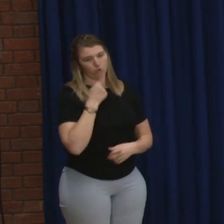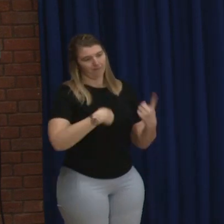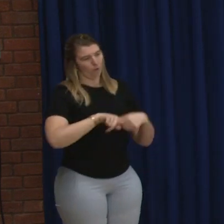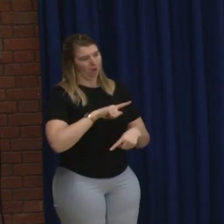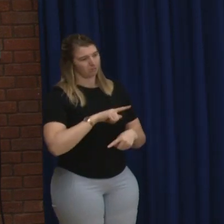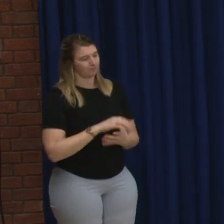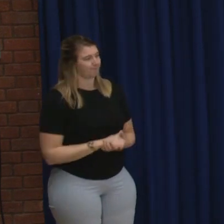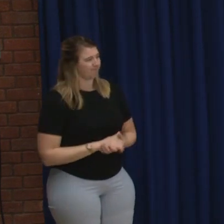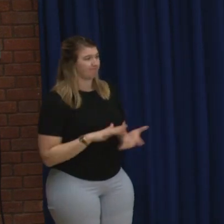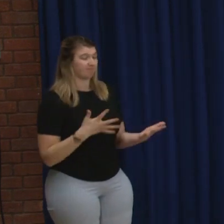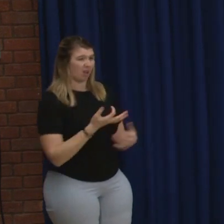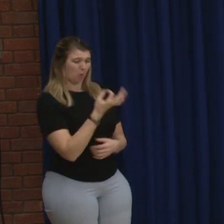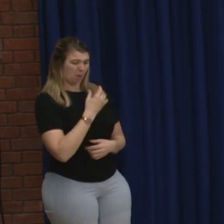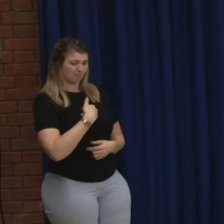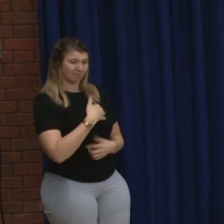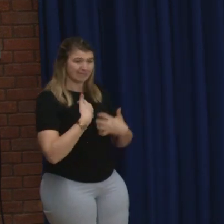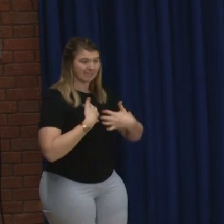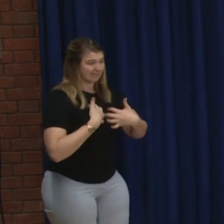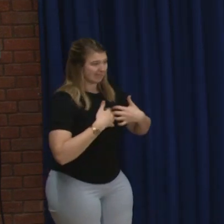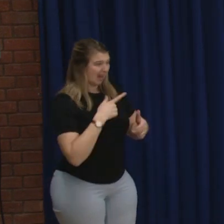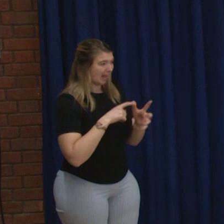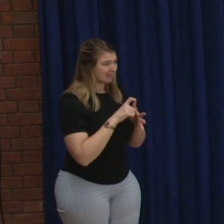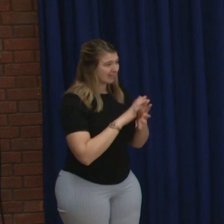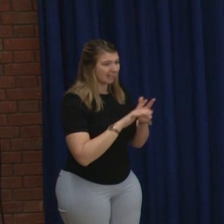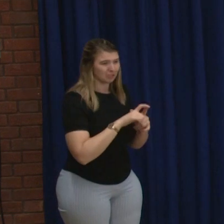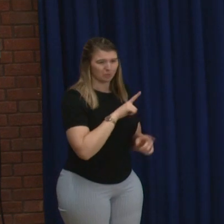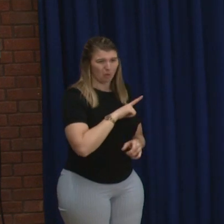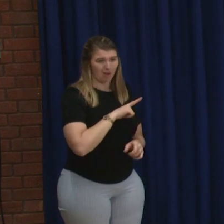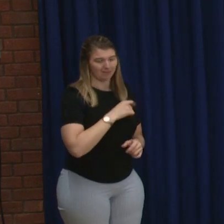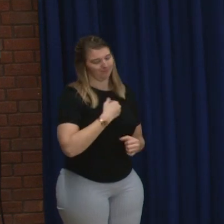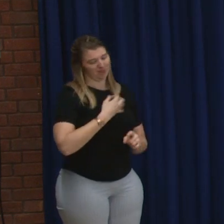partly because of my clinical background: I'm a child and adolescent psychiatrist, I still am,